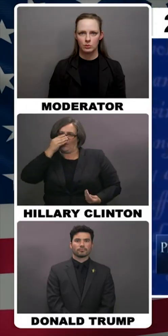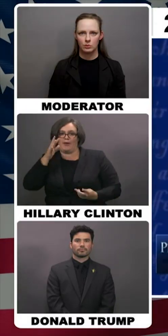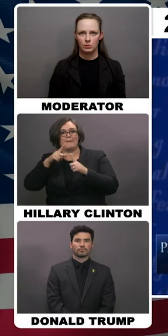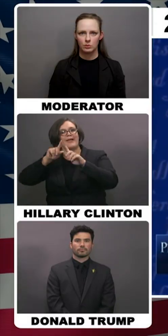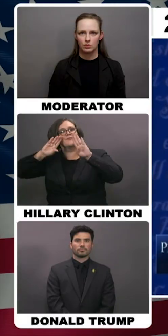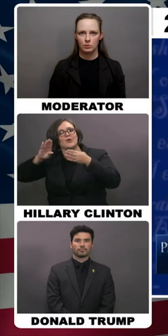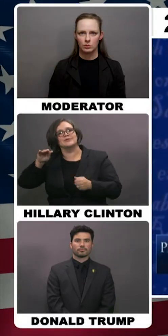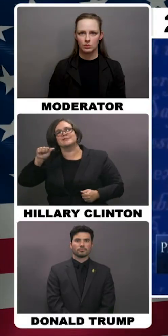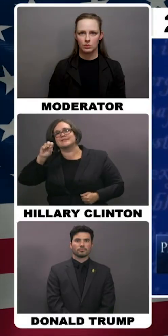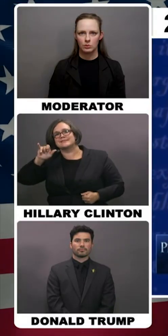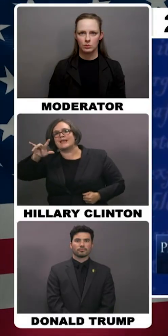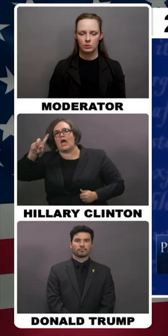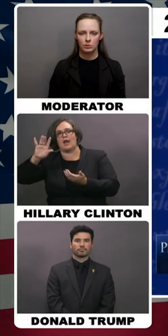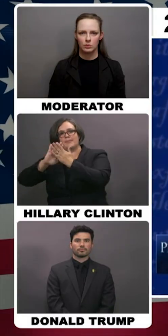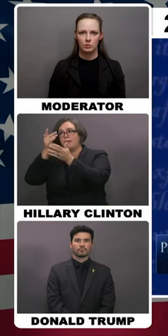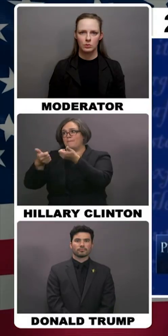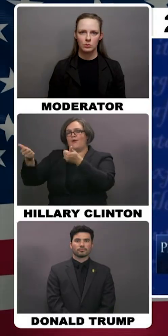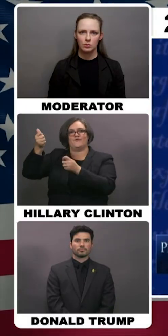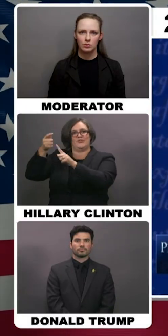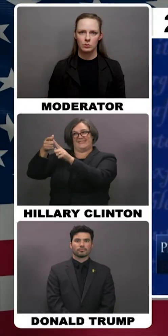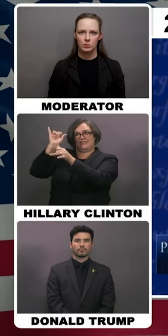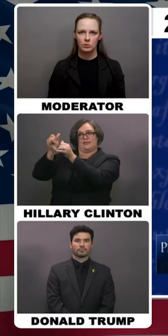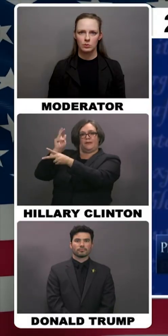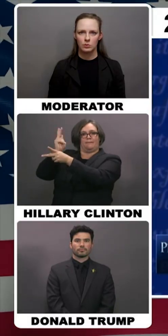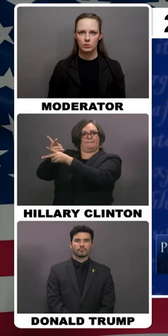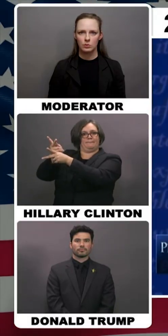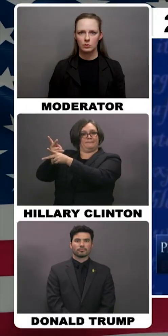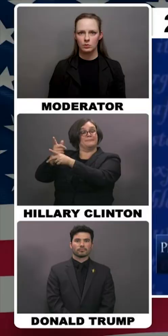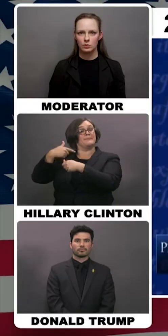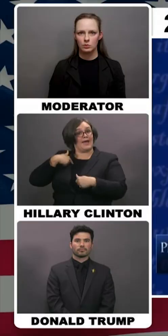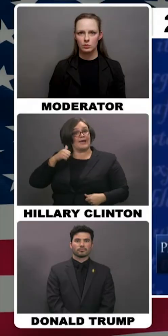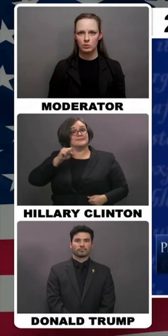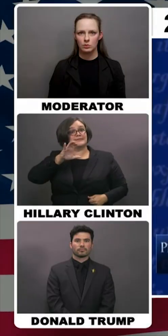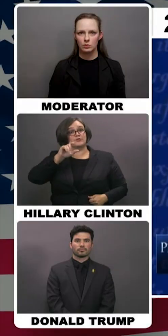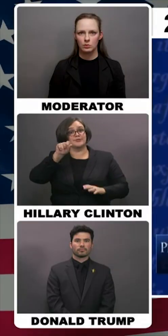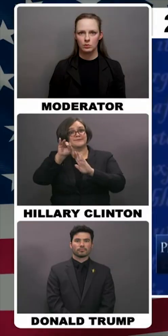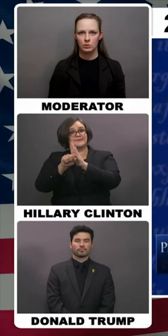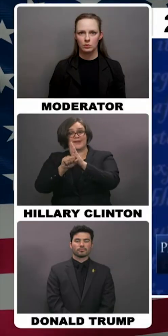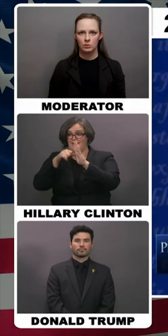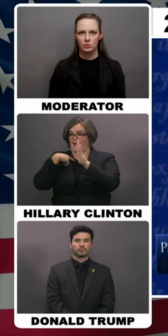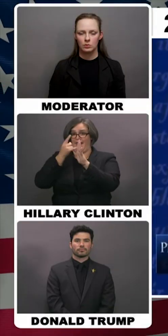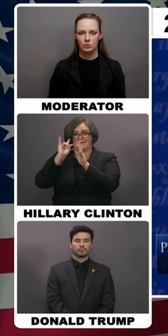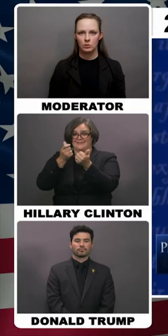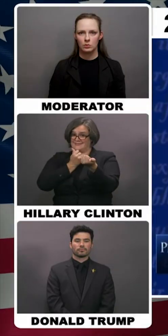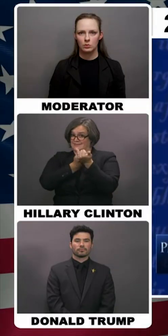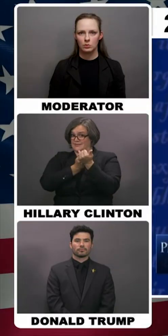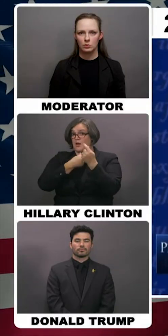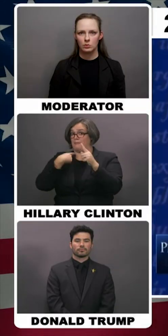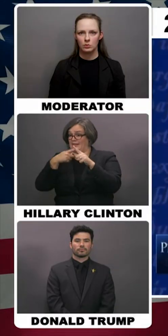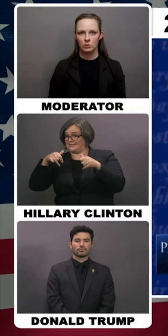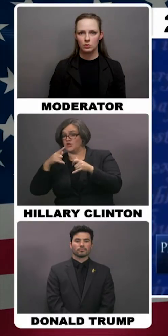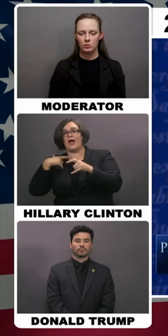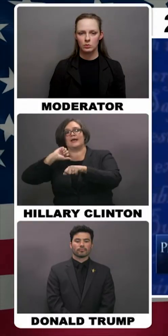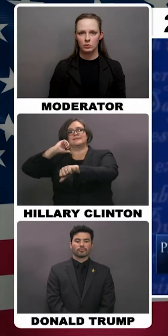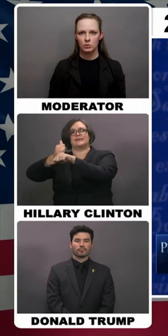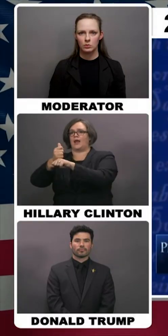So I, when I was Secretary of State advocated, and I advocate today, a no-fly zone and safe zones.